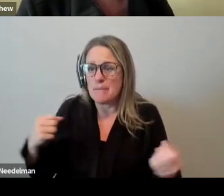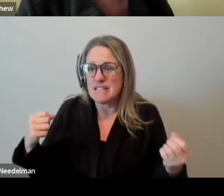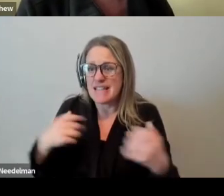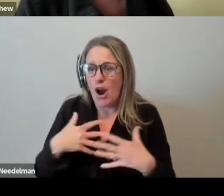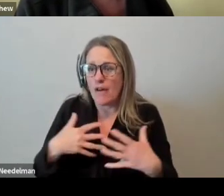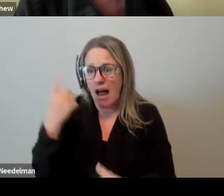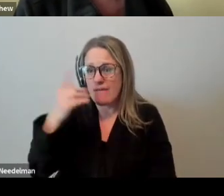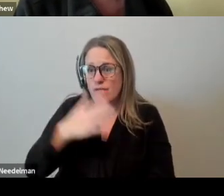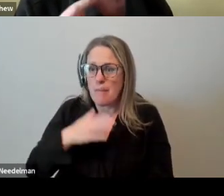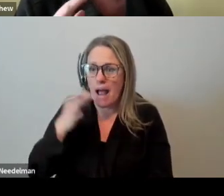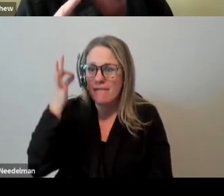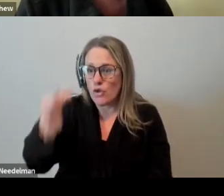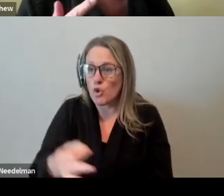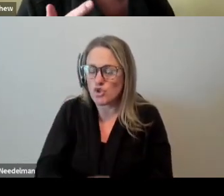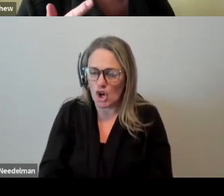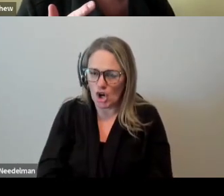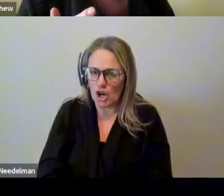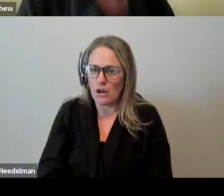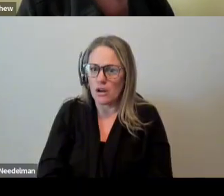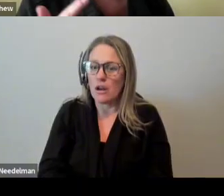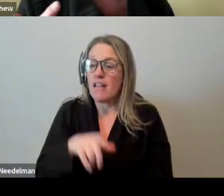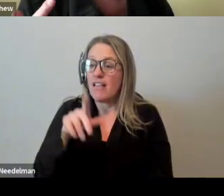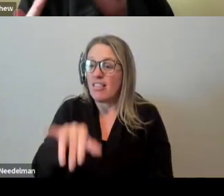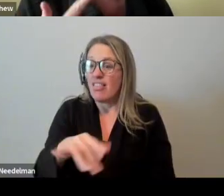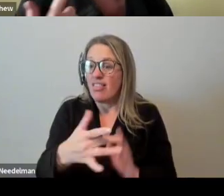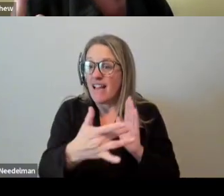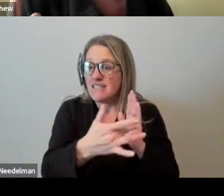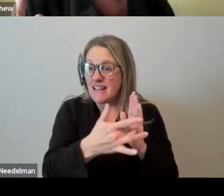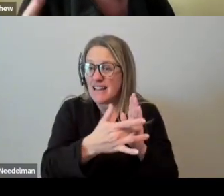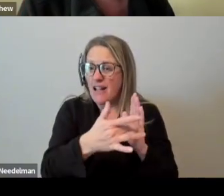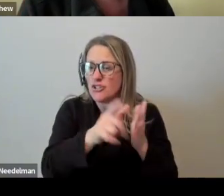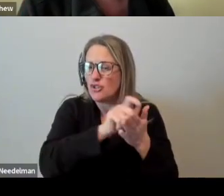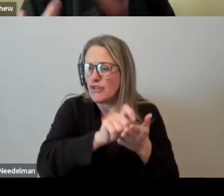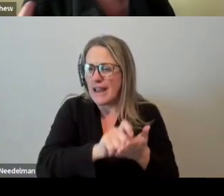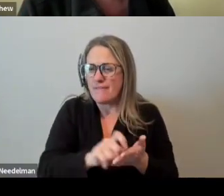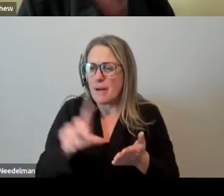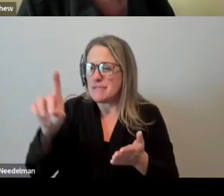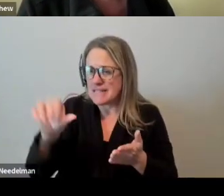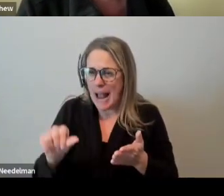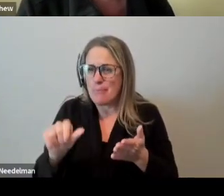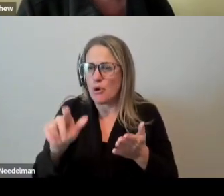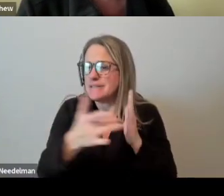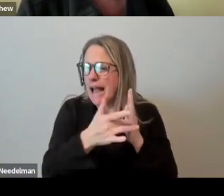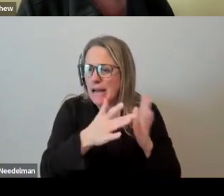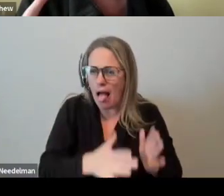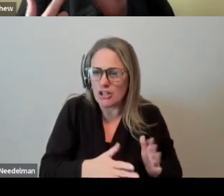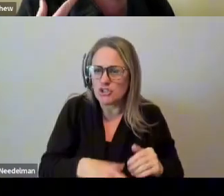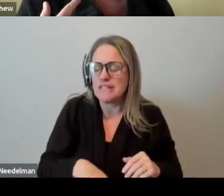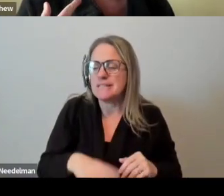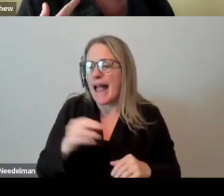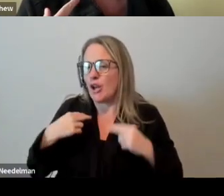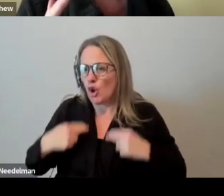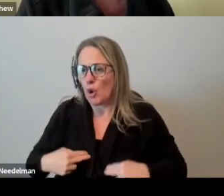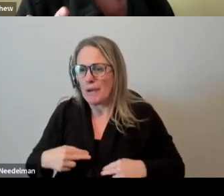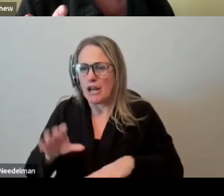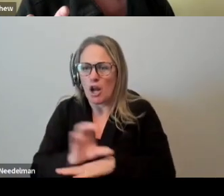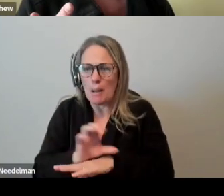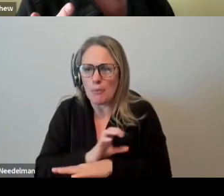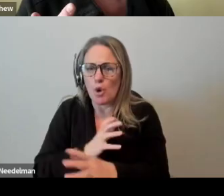Related Technology Research." And it's written by disabled technologists in human computer interaction where,